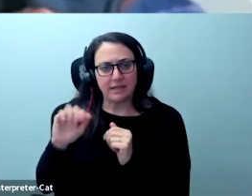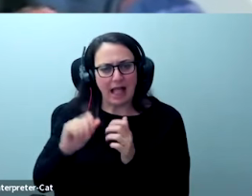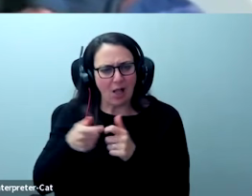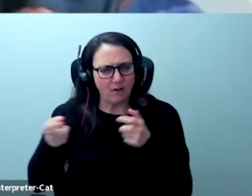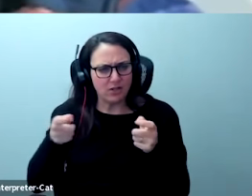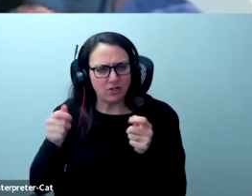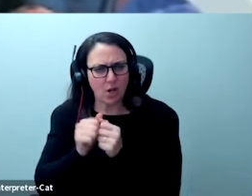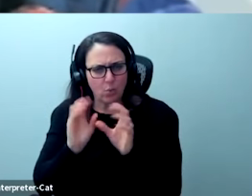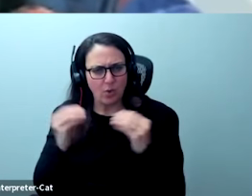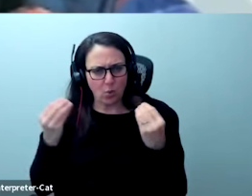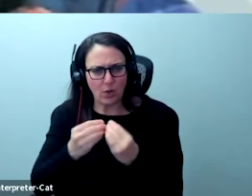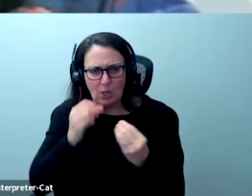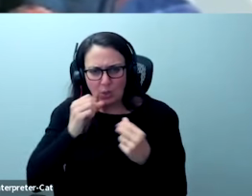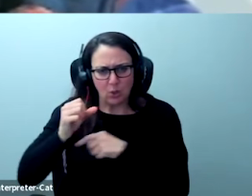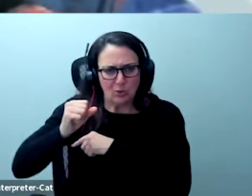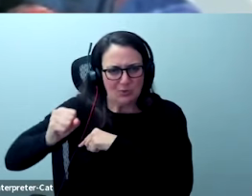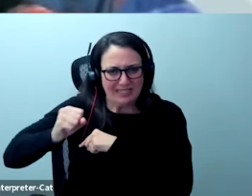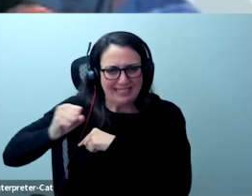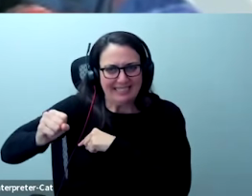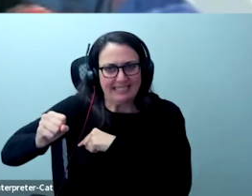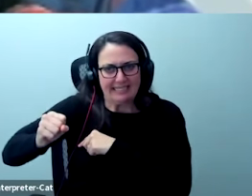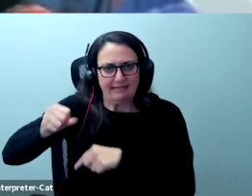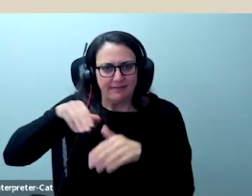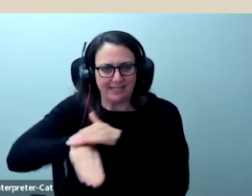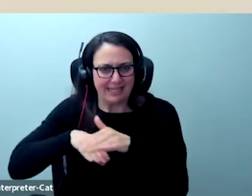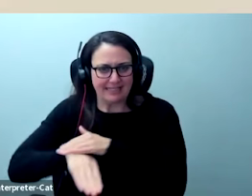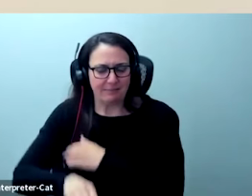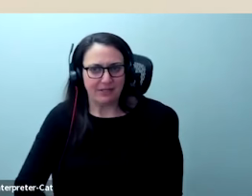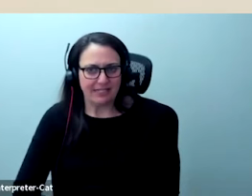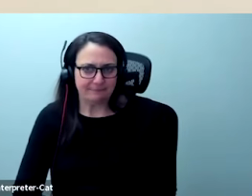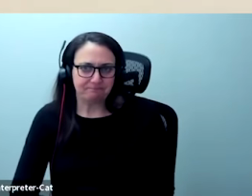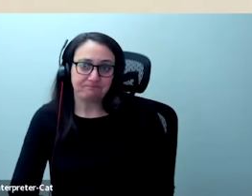"that have resisted accessibility?" I think the one thing